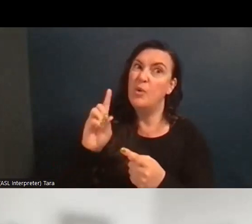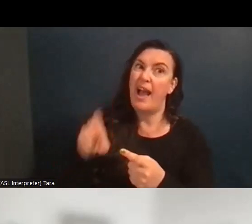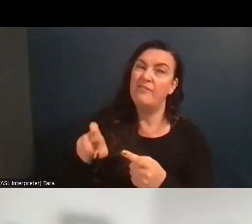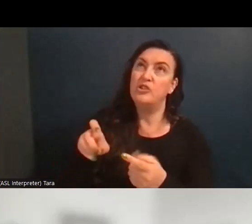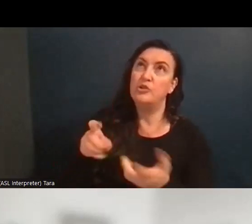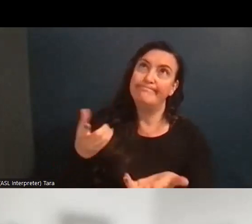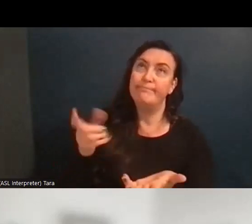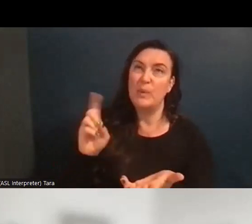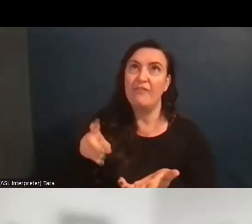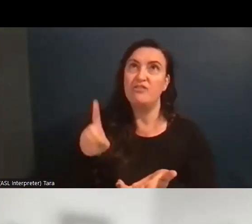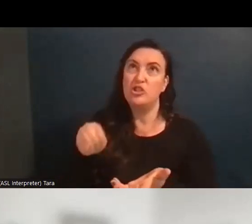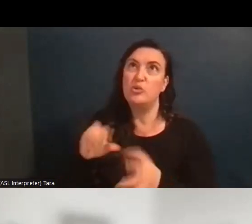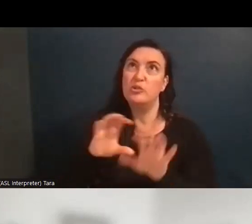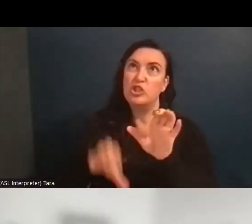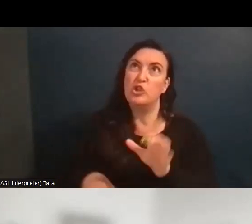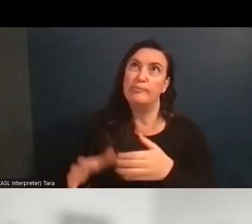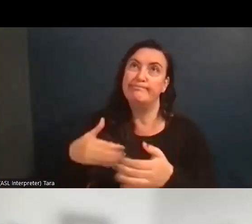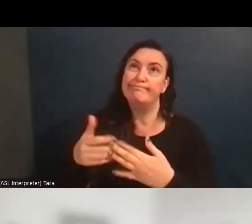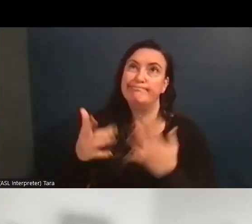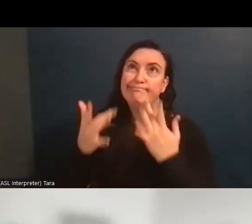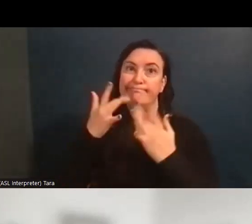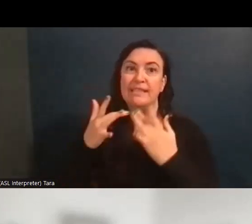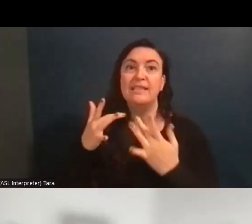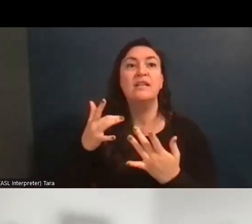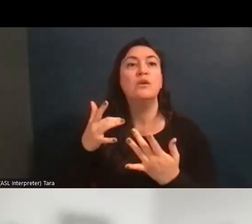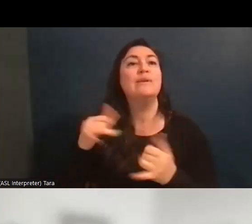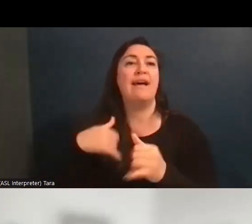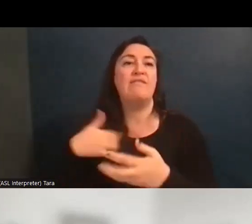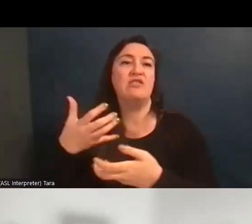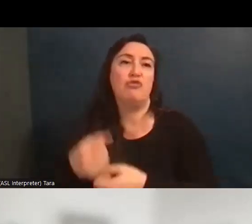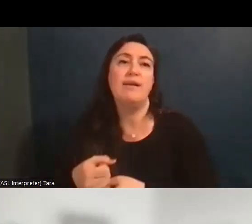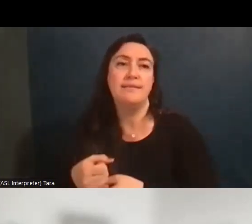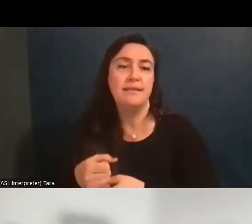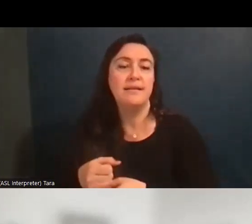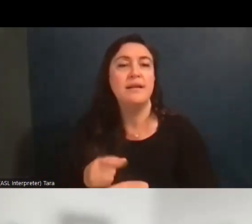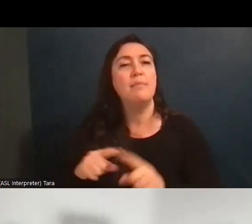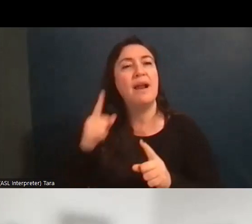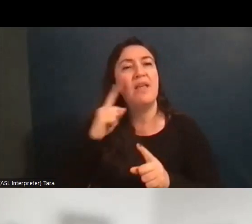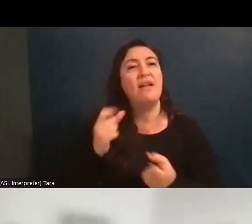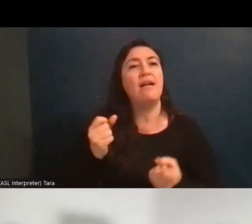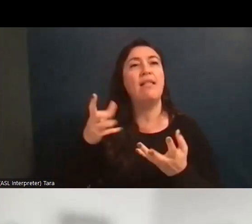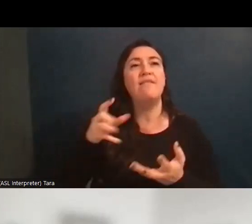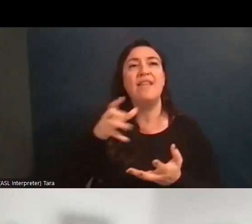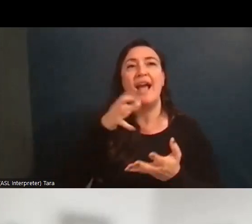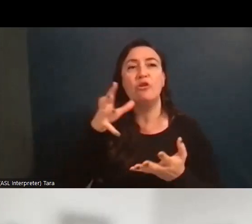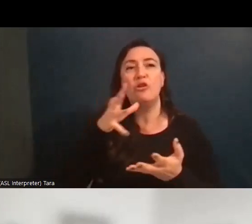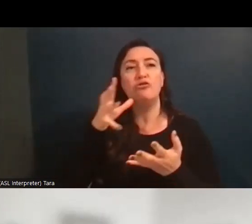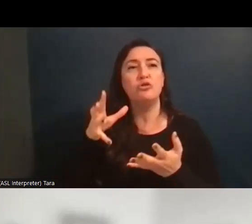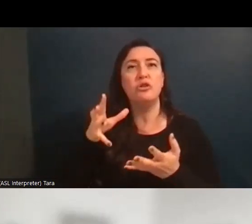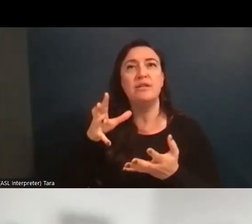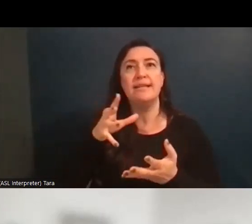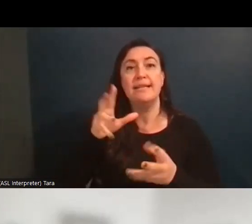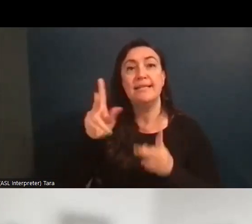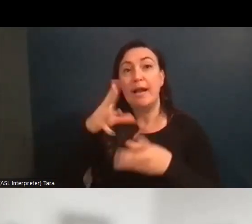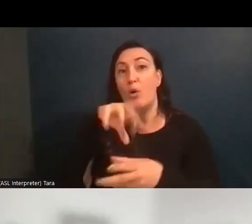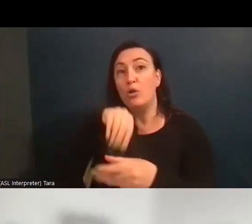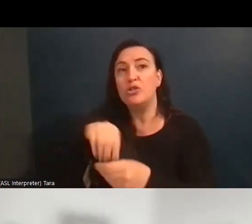But I do think a lot of our agricultural stakeholders just think if you can't make it in person, then you're not genuinely there.